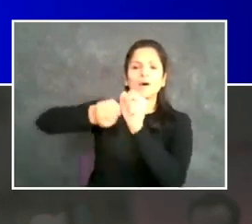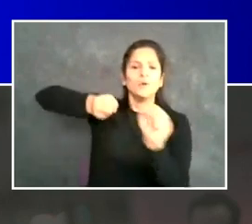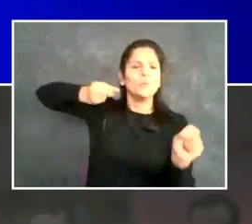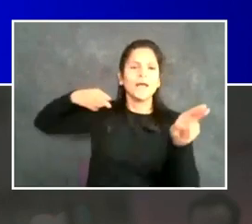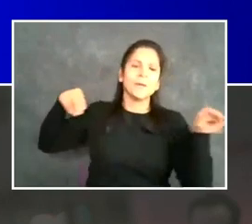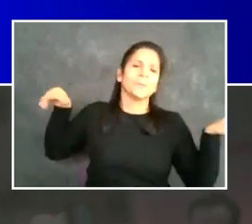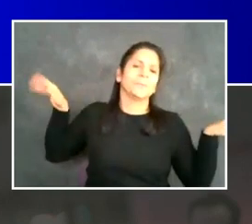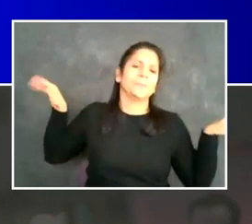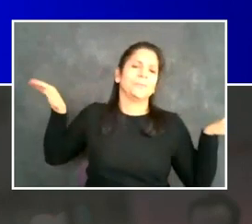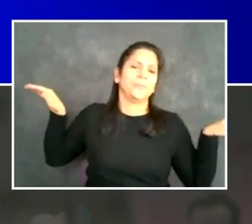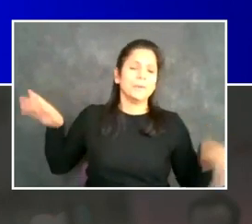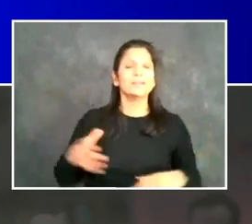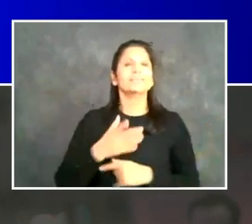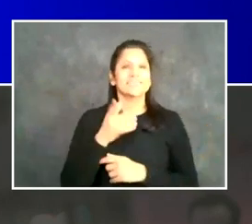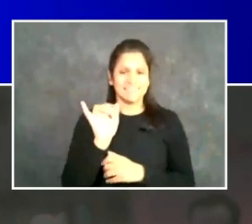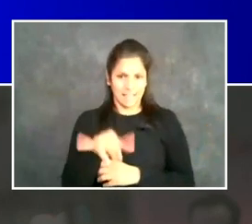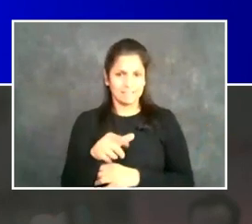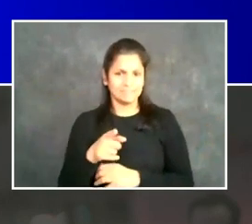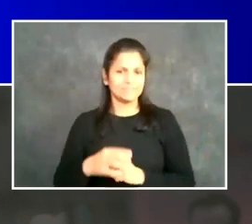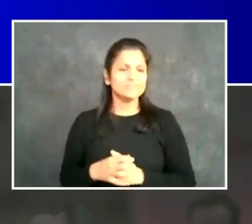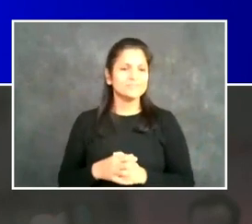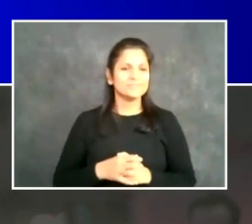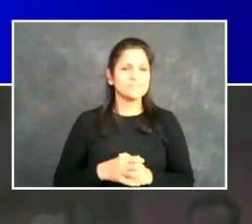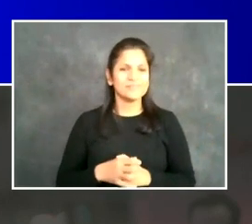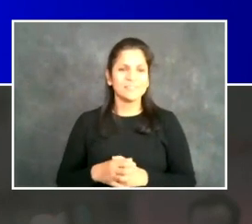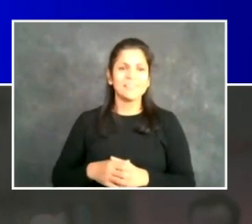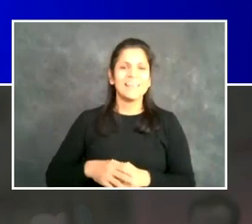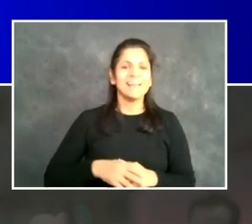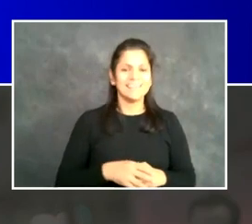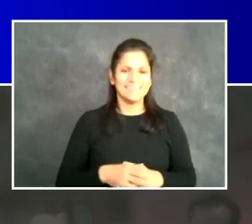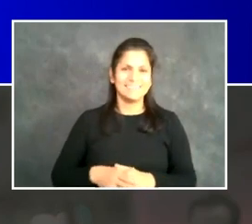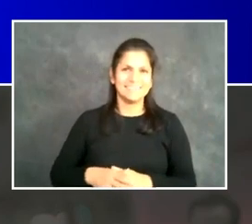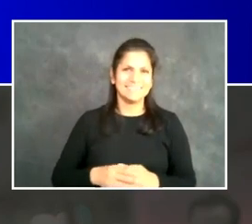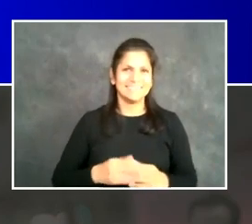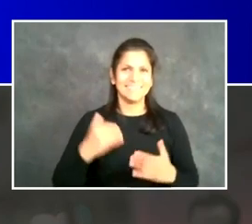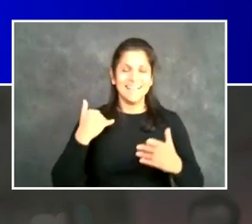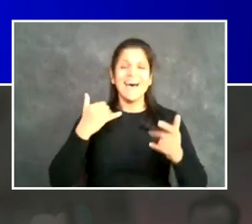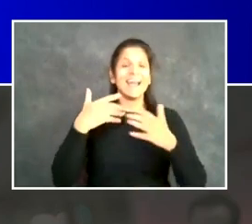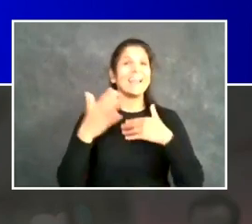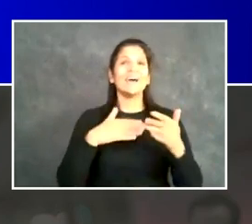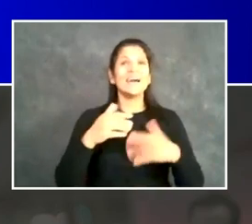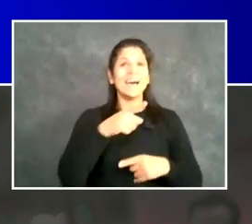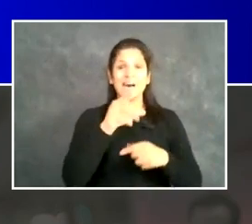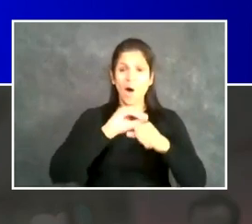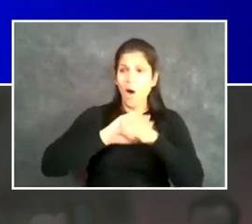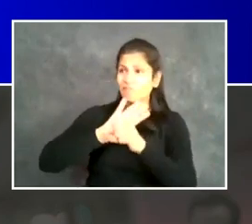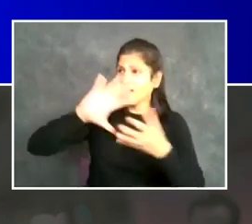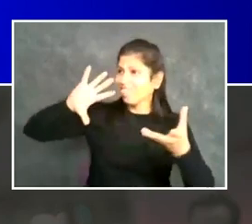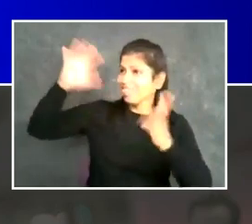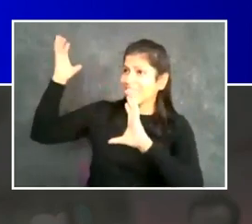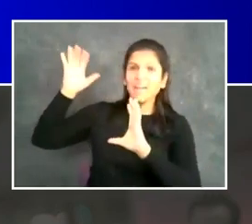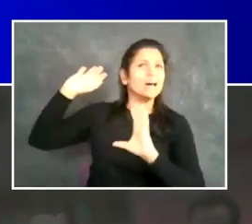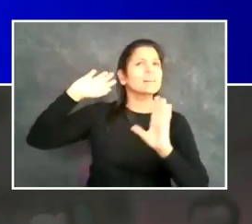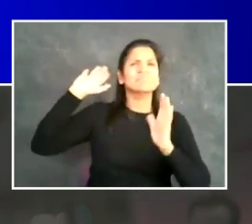AVAILABLE CUPID. THIS IS SUCH A GREAT EXAMPLE OF NEW YORKERS SAYING IN THE FACE